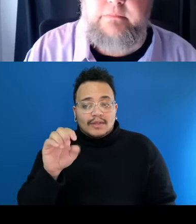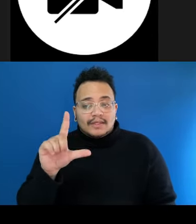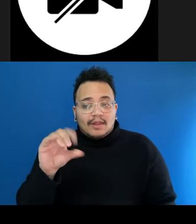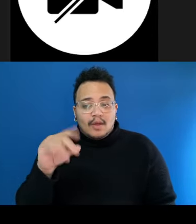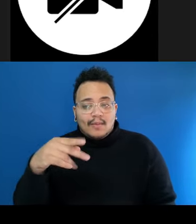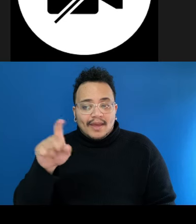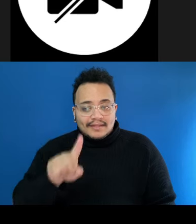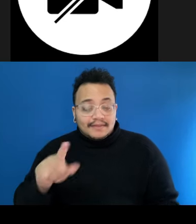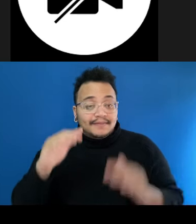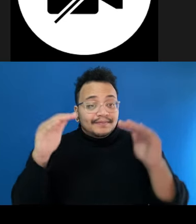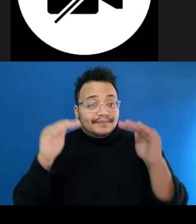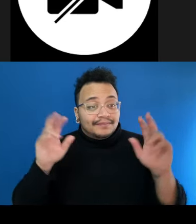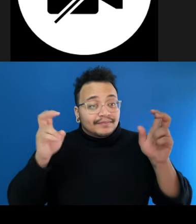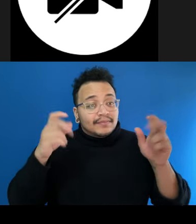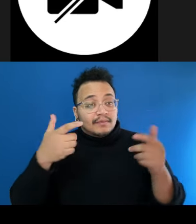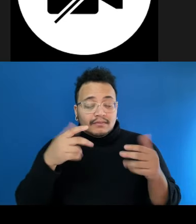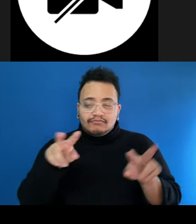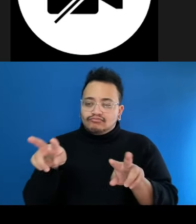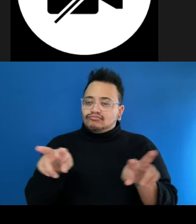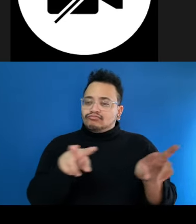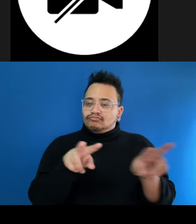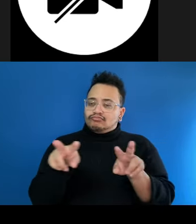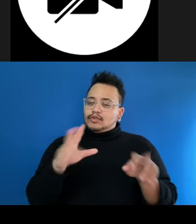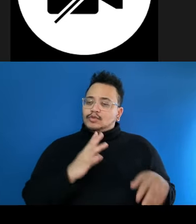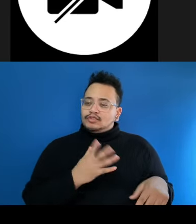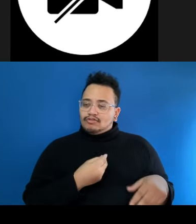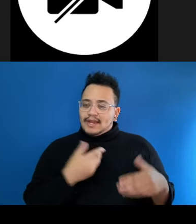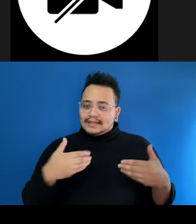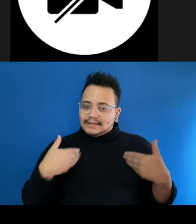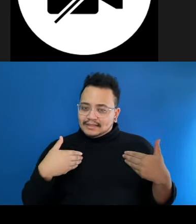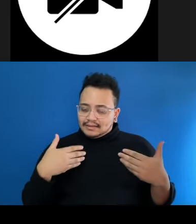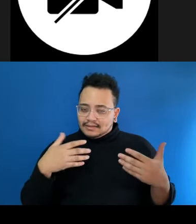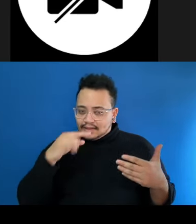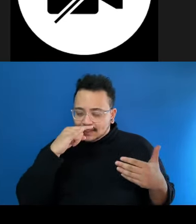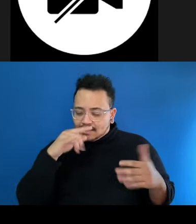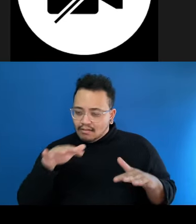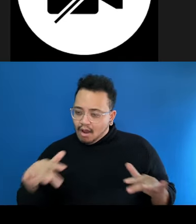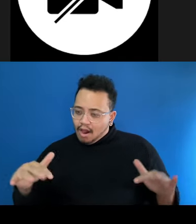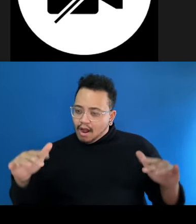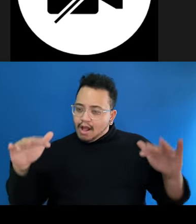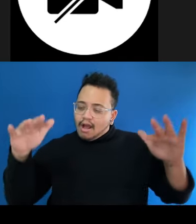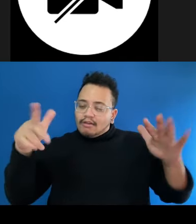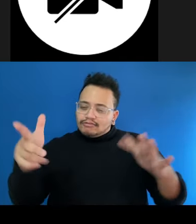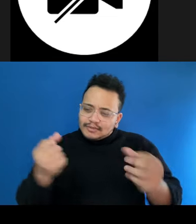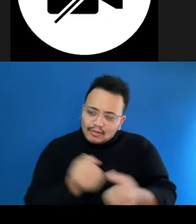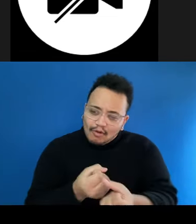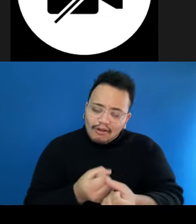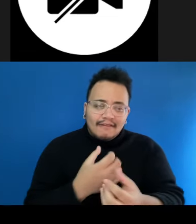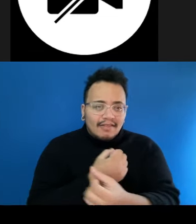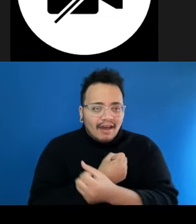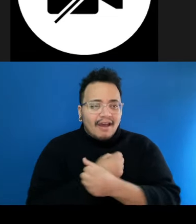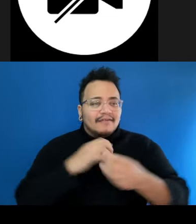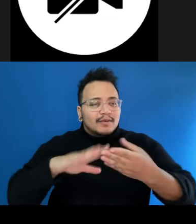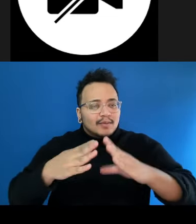[Loree] "Watching all the young trans kids, "grow into themselves with the support and love "from community, family, and friends.